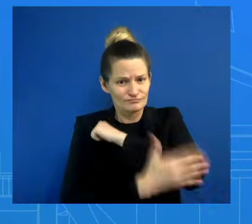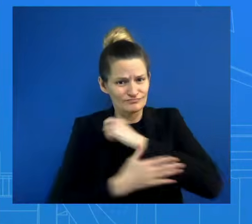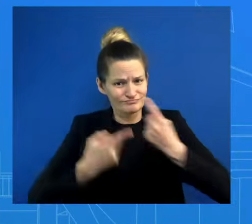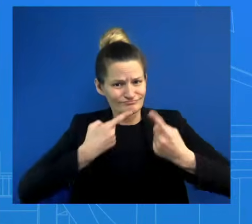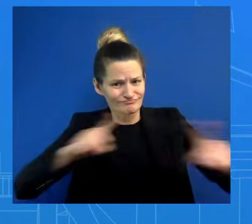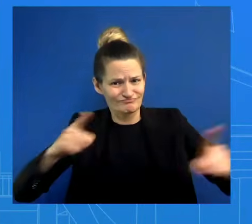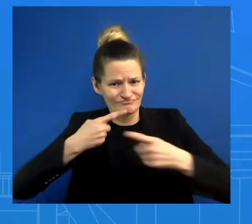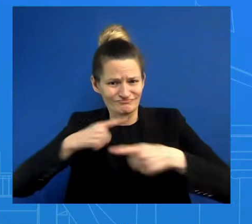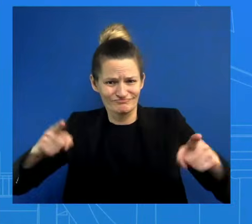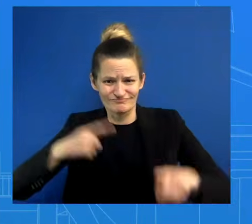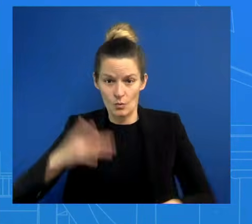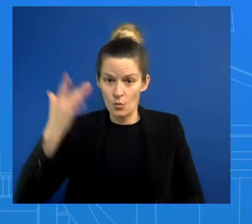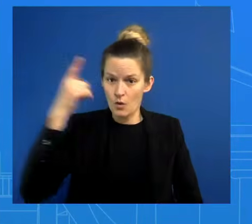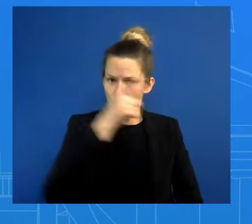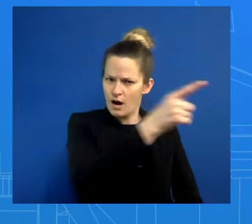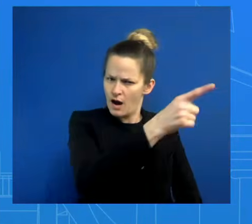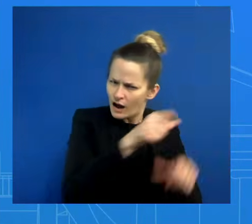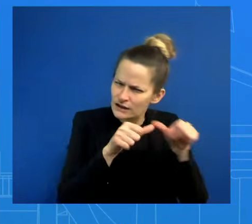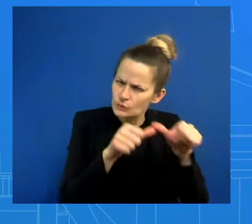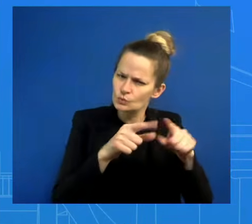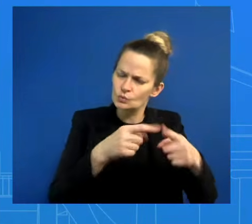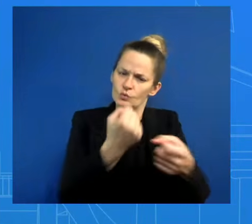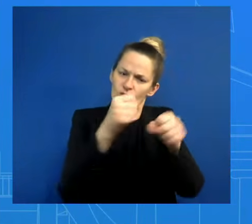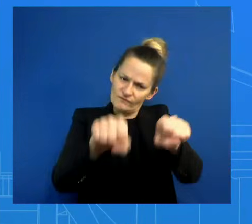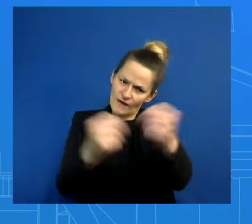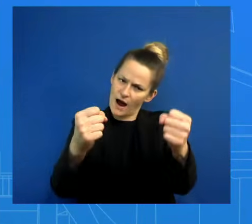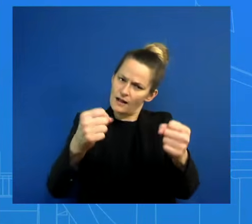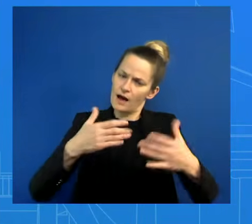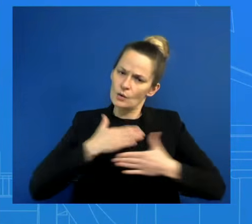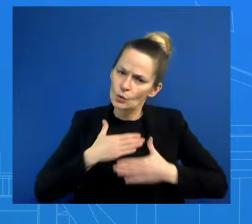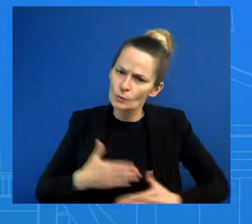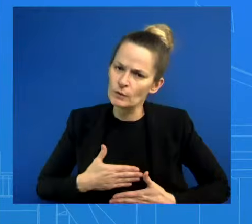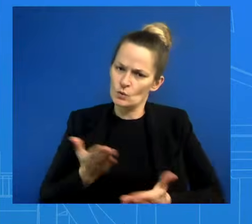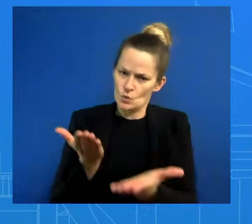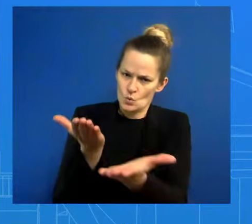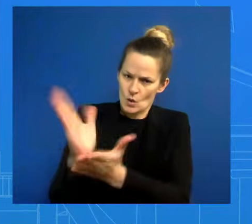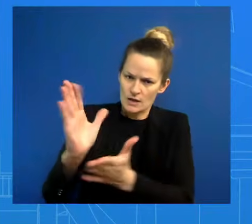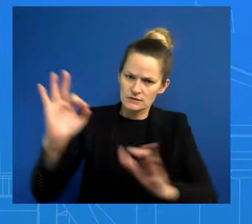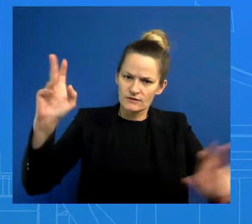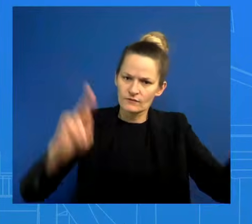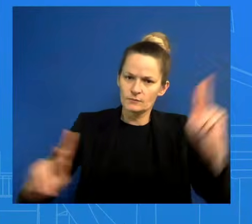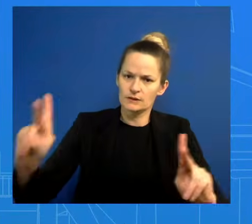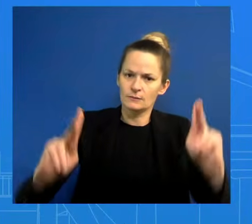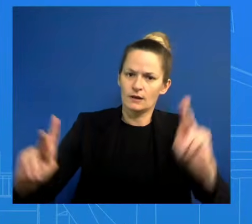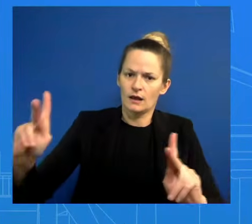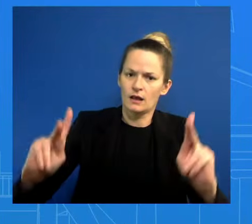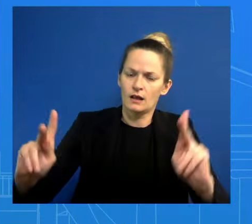and find ways to confront Iran's human rights abuses, both -- again, as I said earlier -- in public and in private.